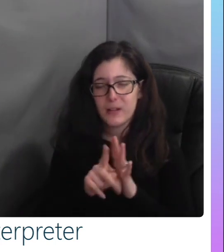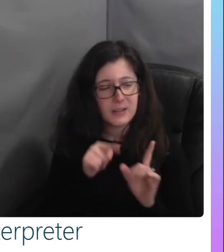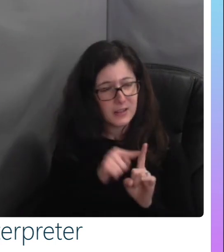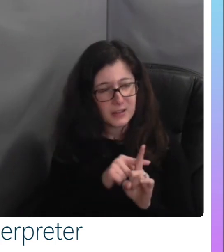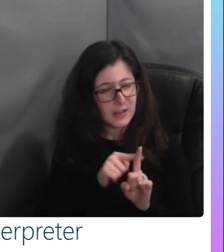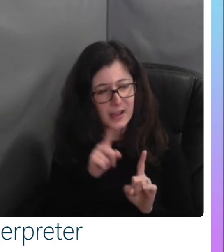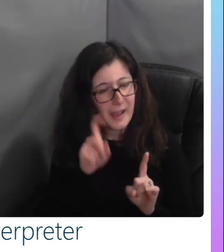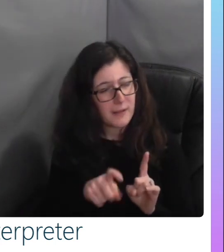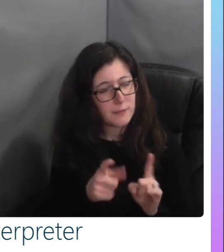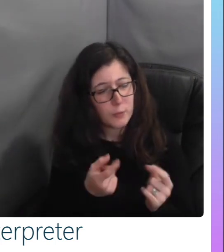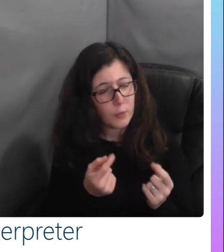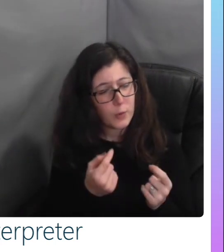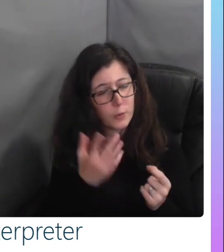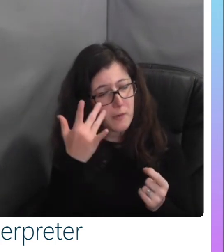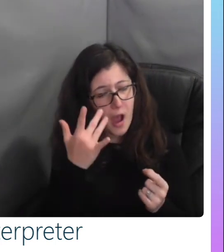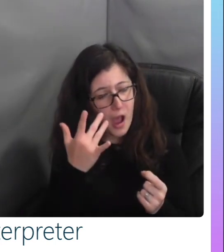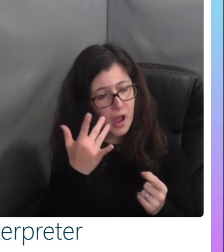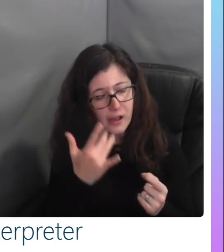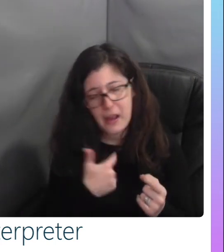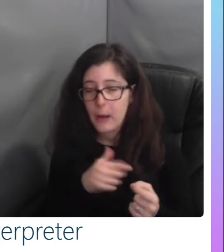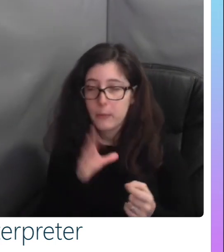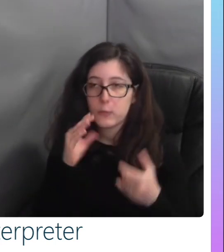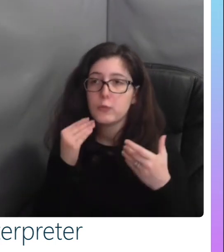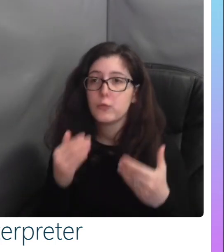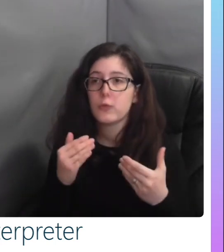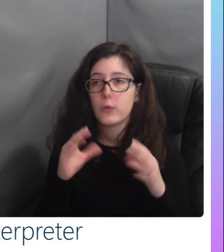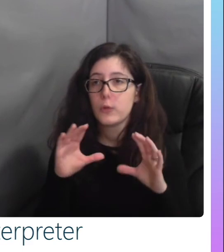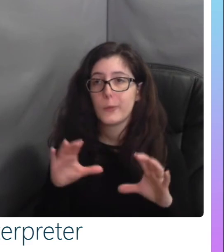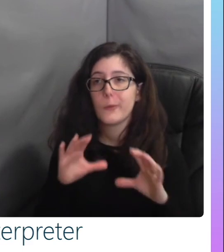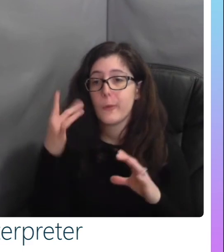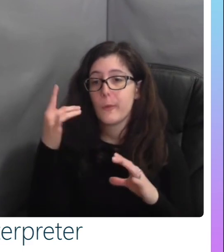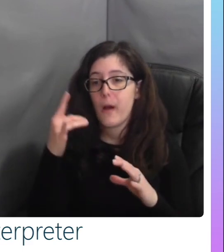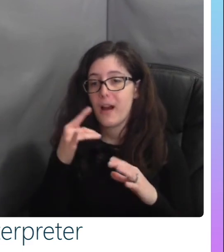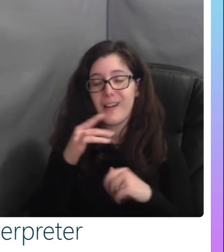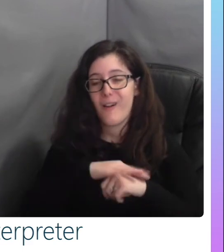but I'll do it because it's on the checklist. We really prefer that people understand why they're doing it